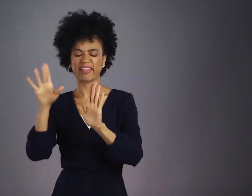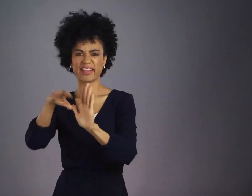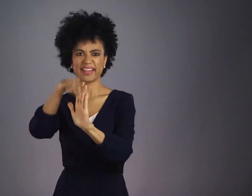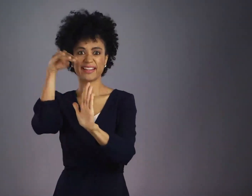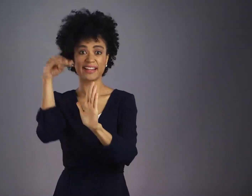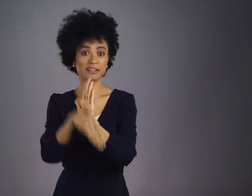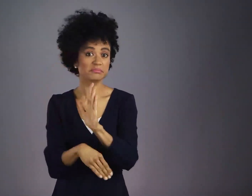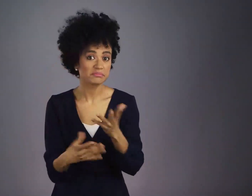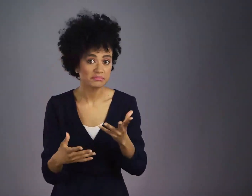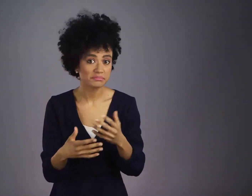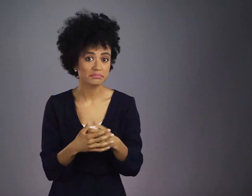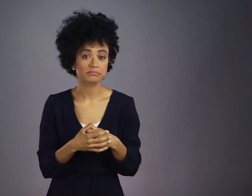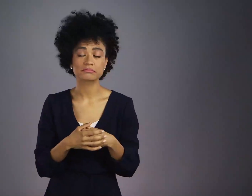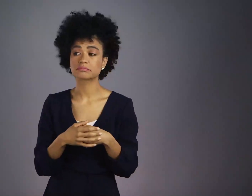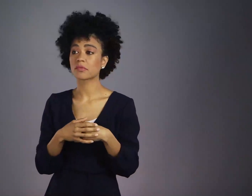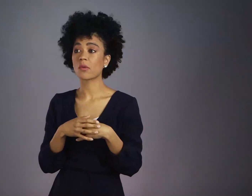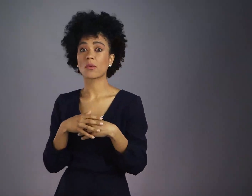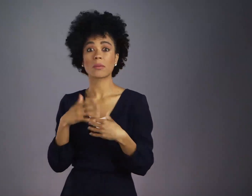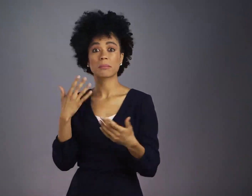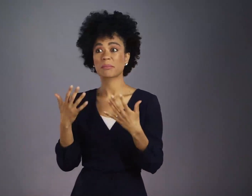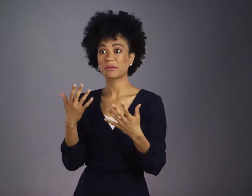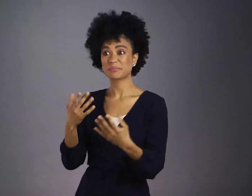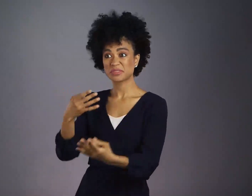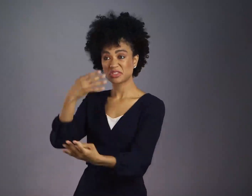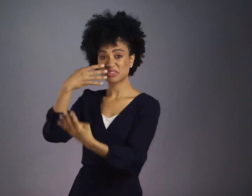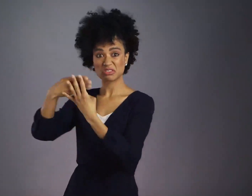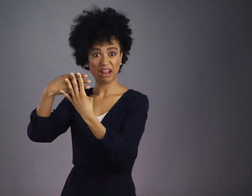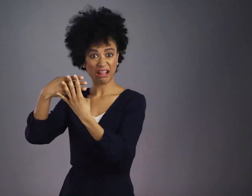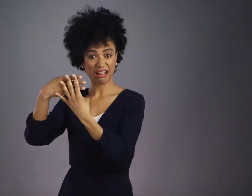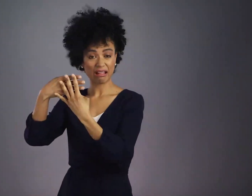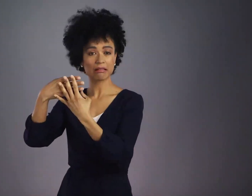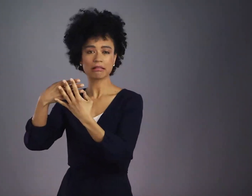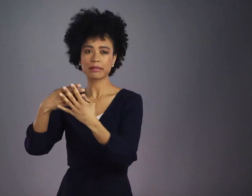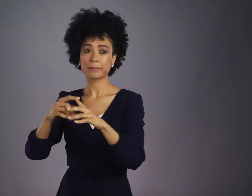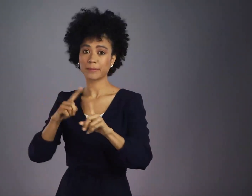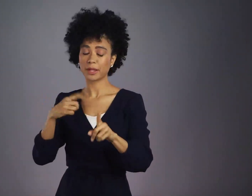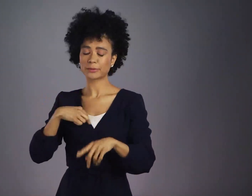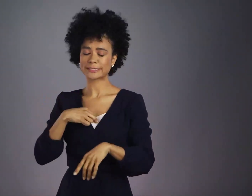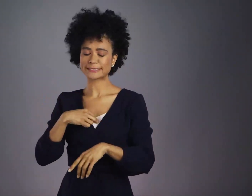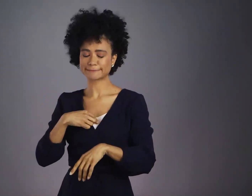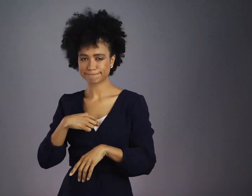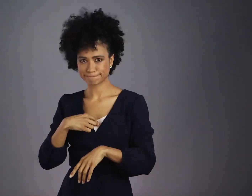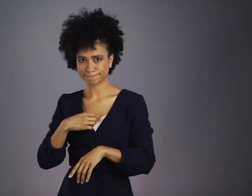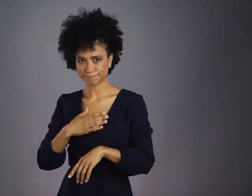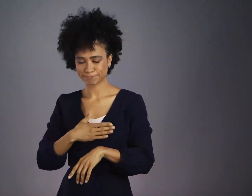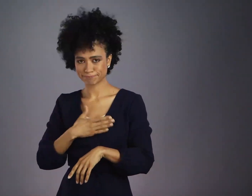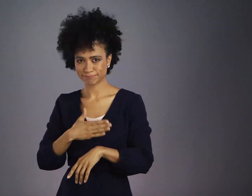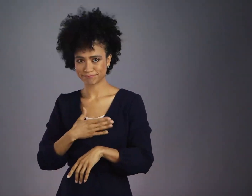We have to be. We must not shrink at anything.